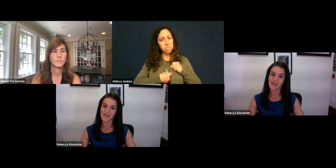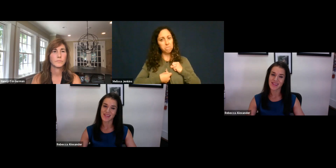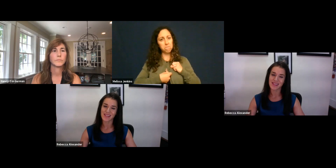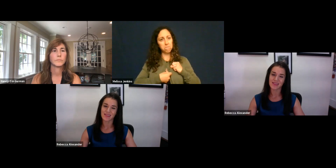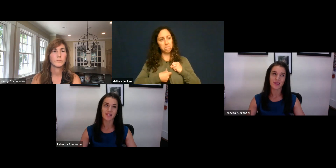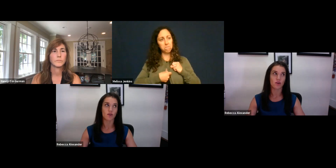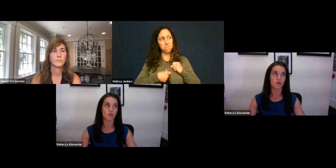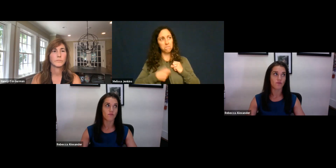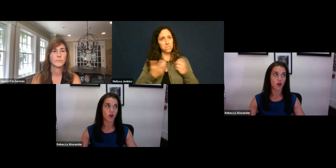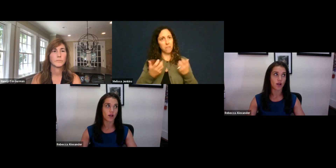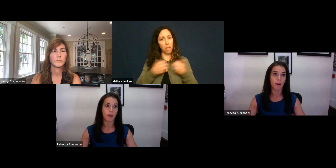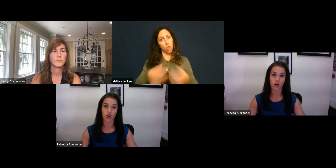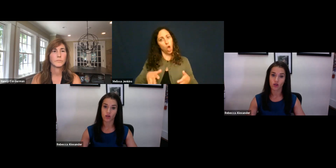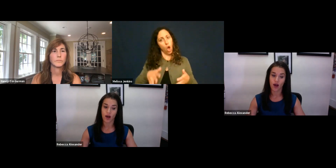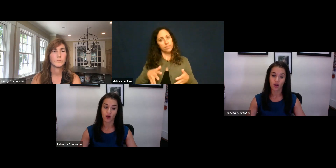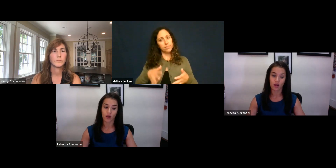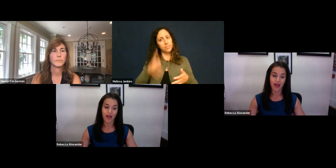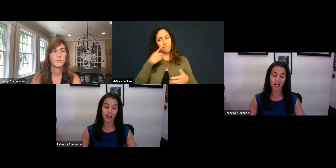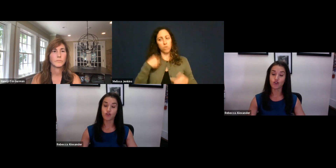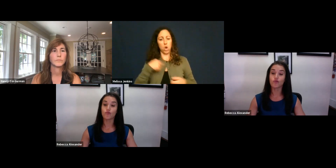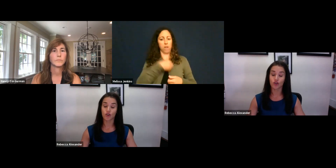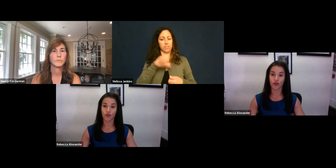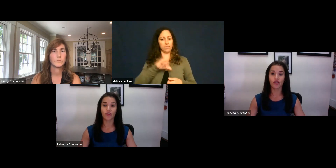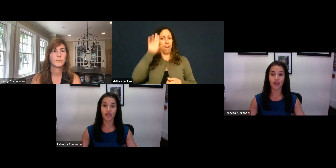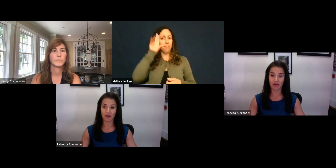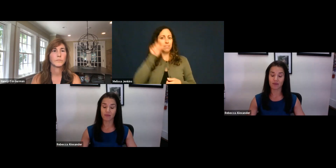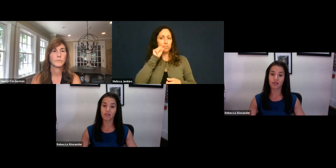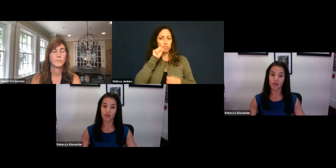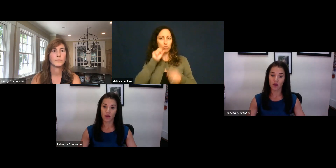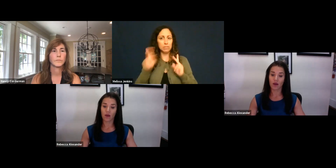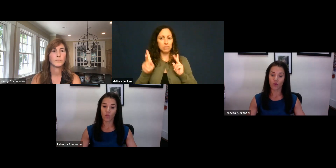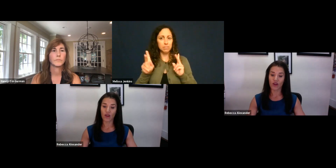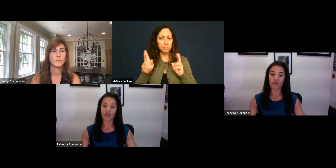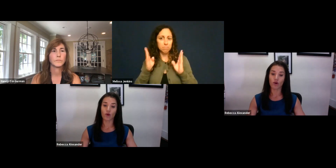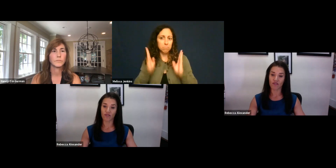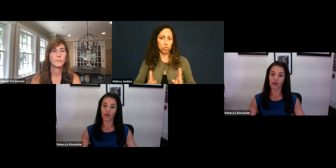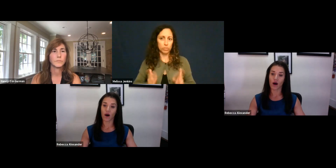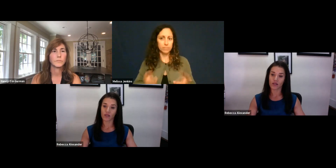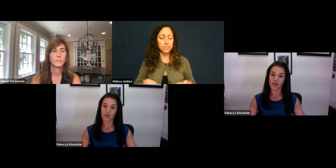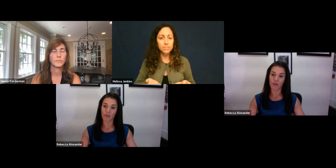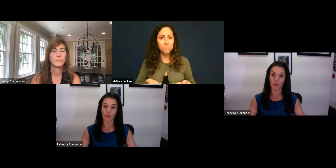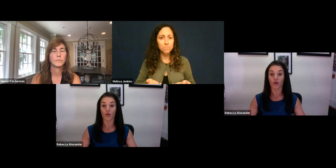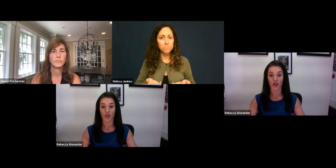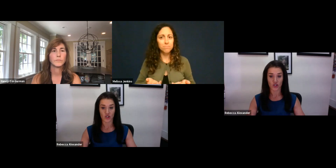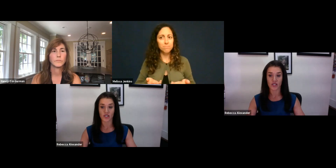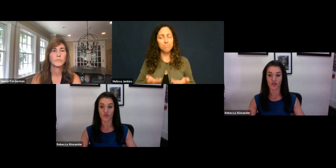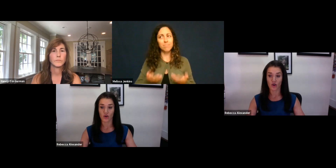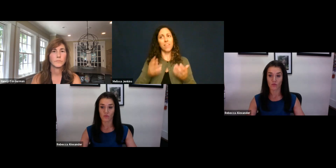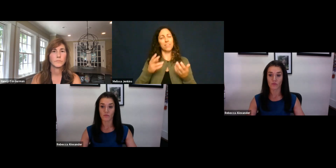And I think there are very parallel and universal themes with grief and loss that people with Usher syndrome